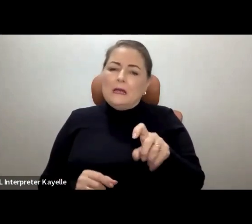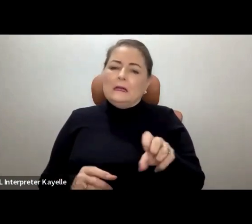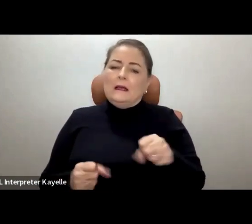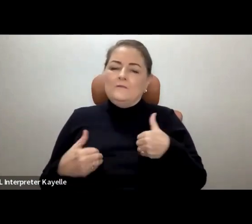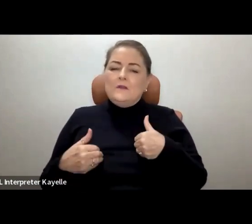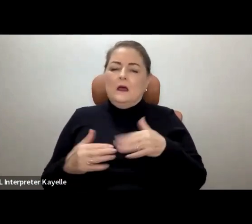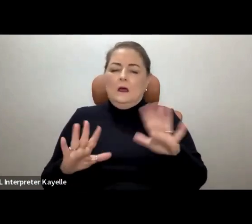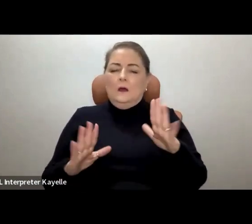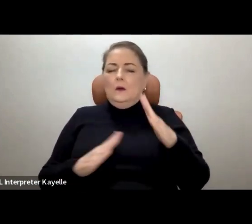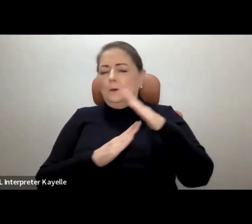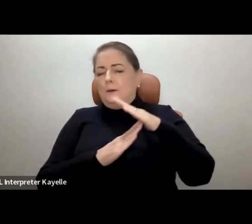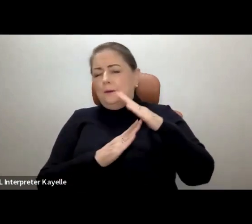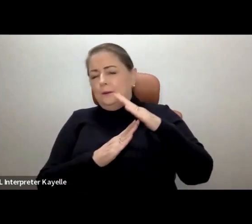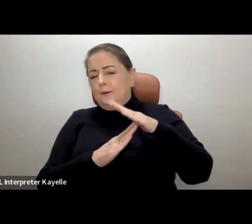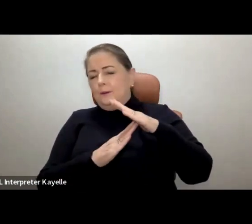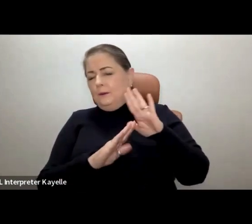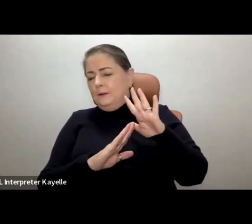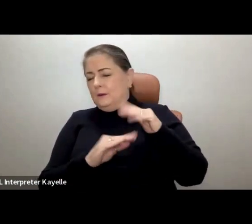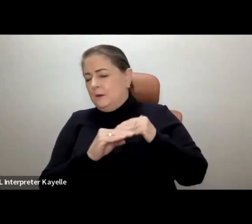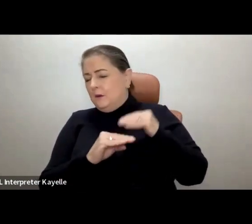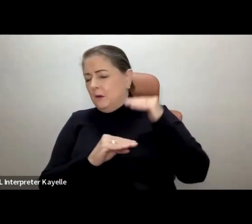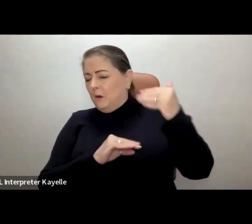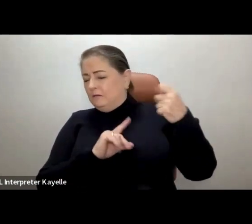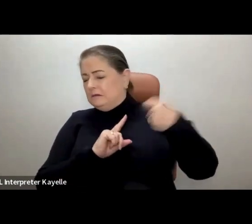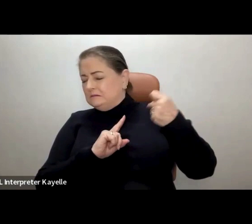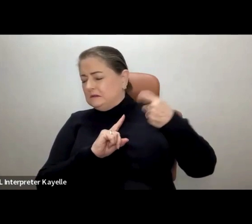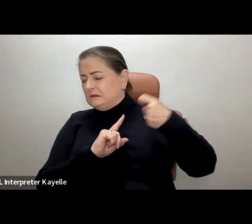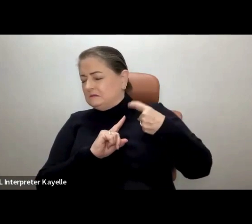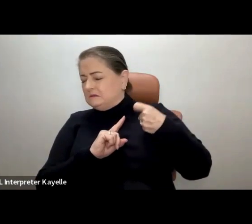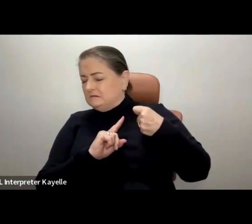over sensory experiences that we have, that is called the you